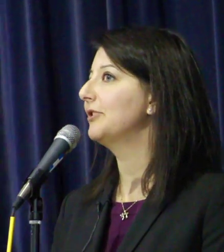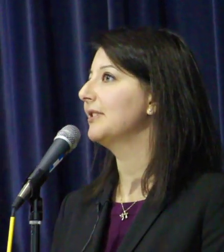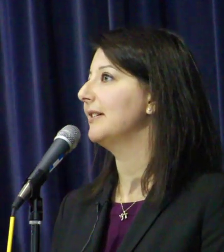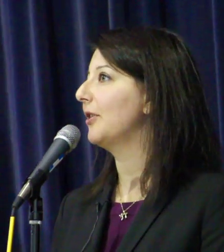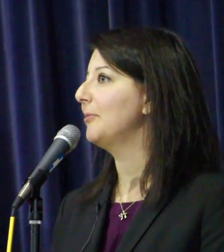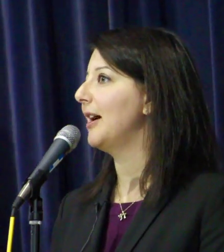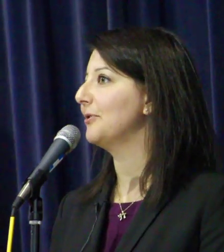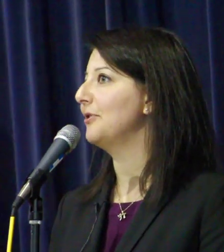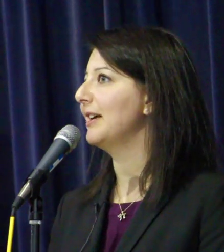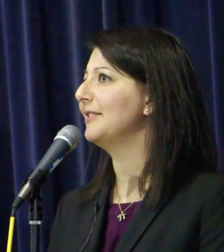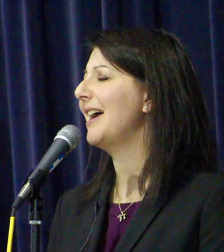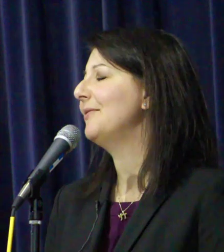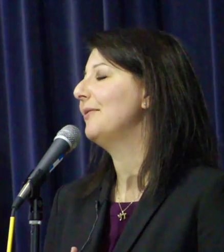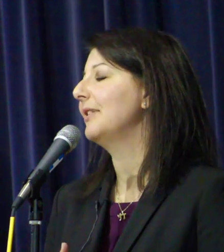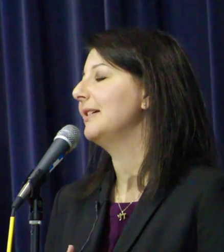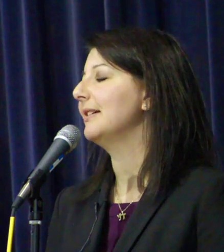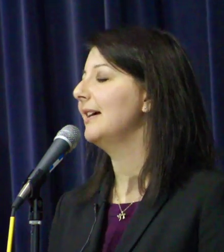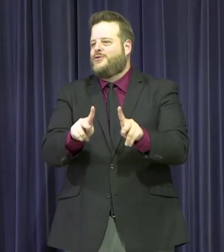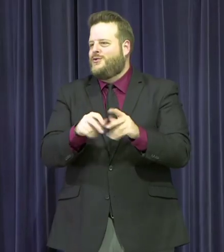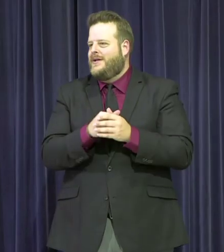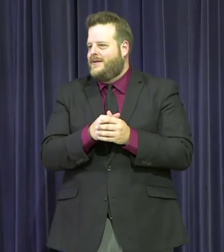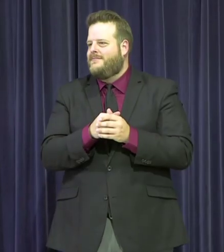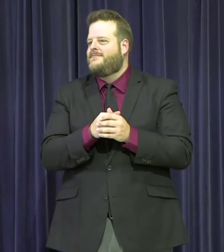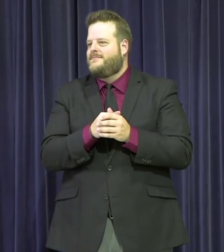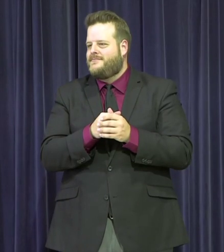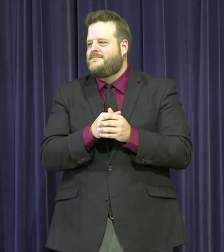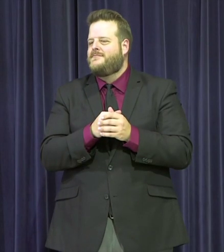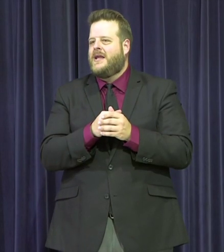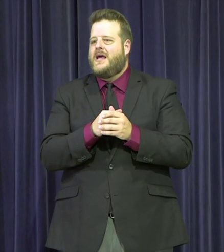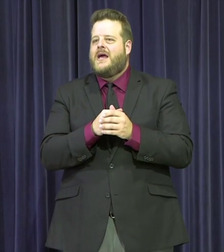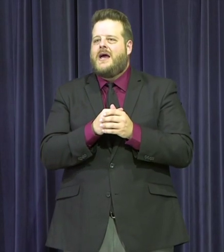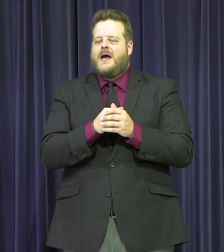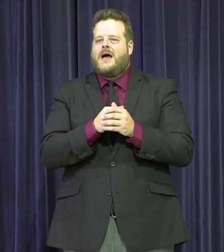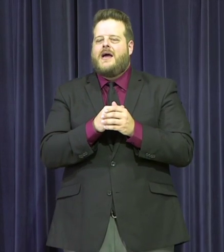It was just an incredible opportunity and really to always go back to the individual